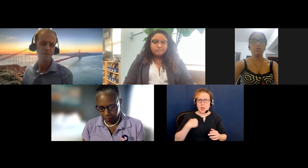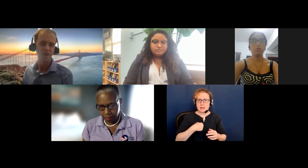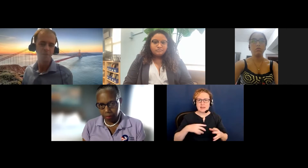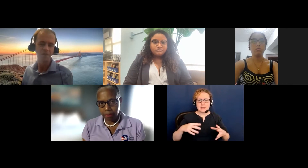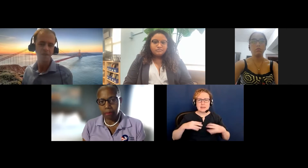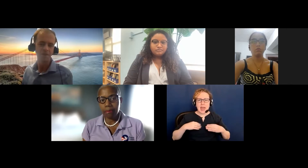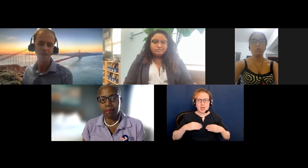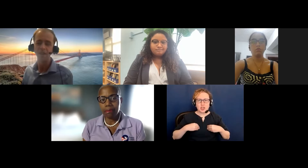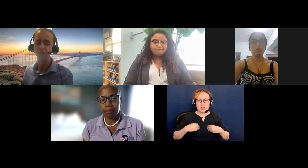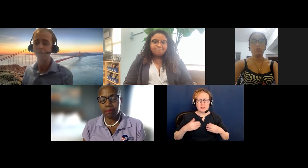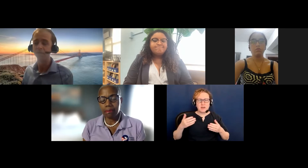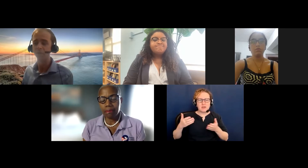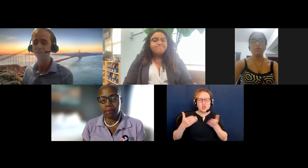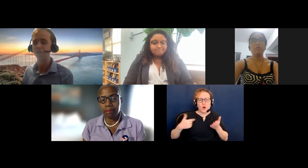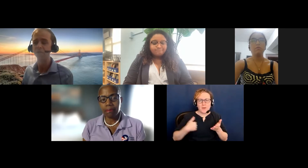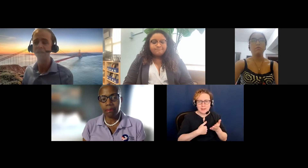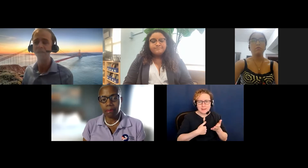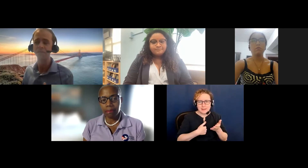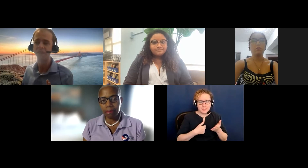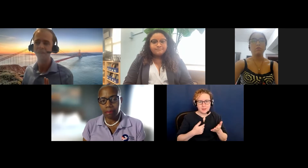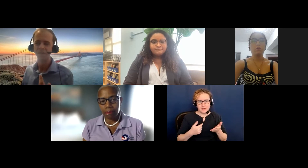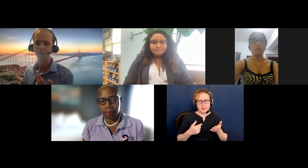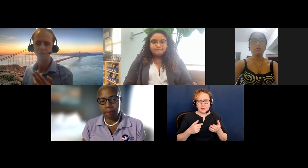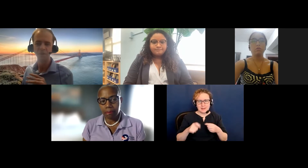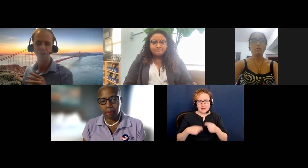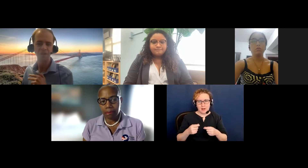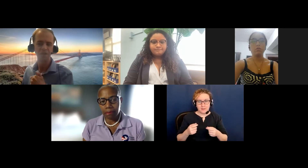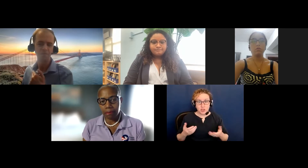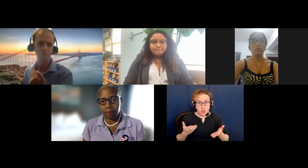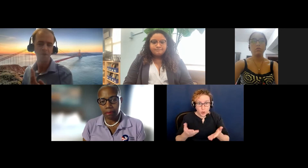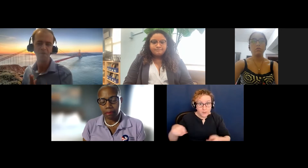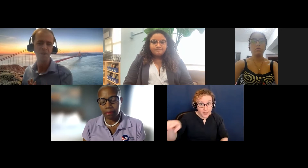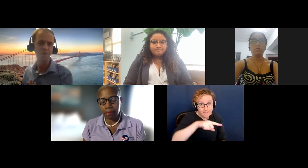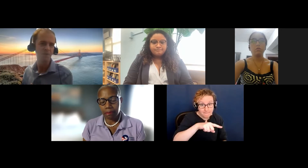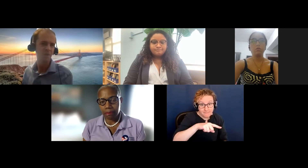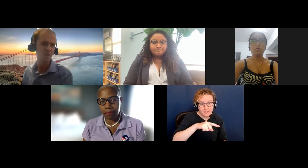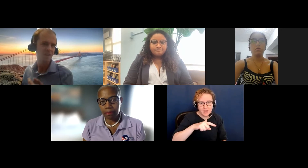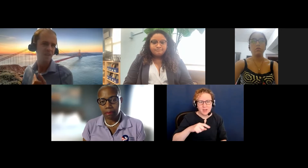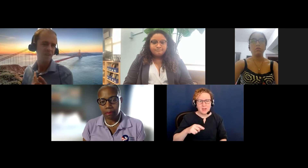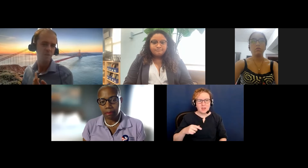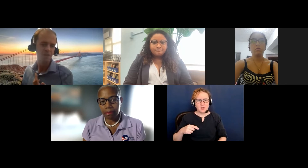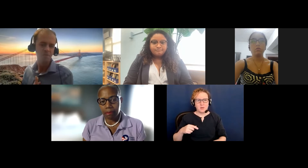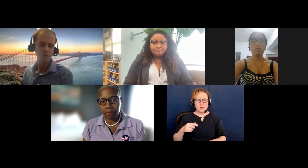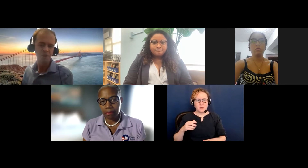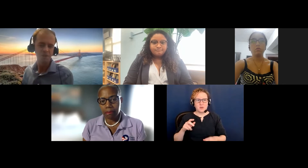not really every day that you think of someone who is preparing meals for low-income families